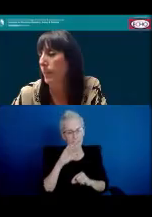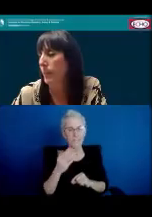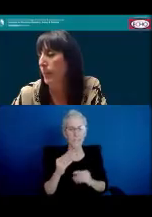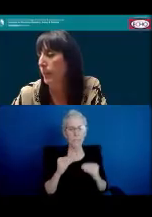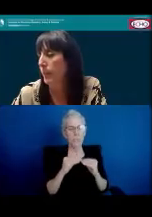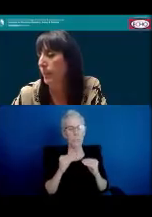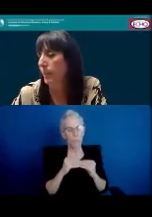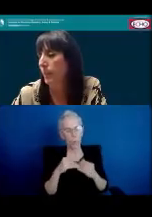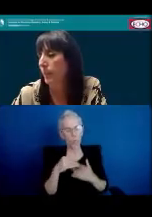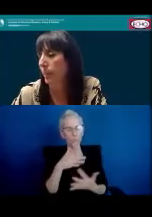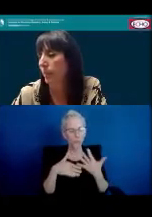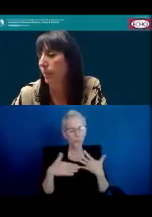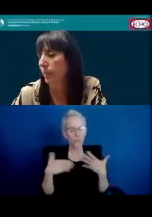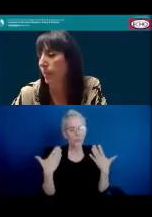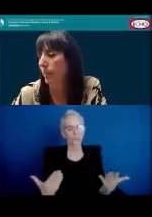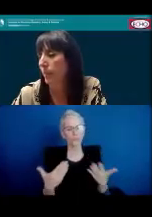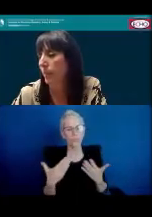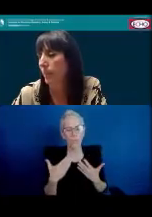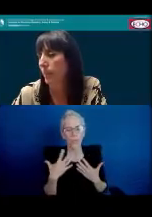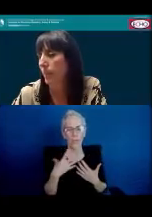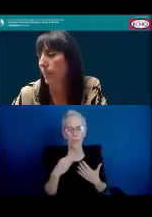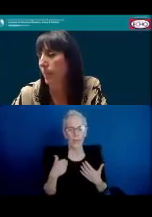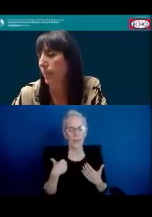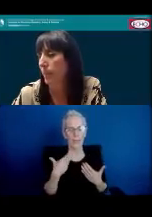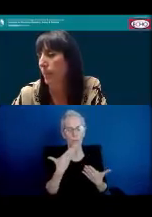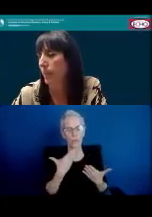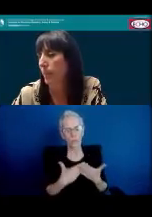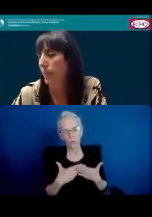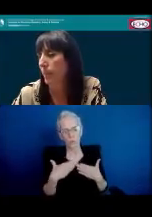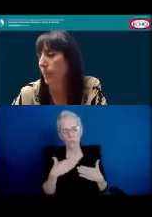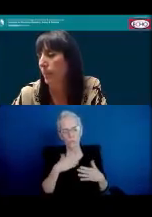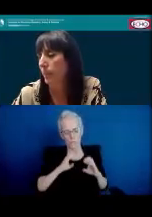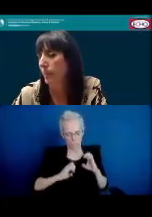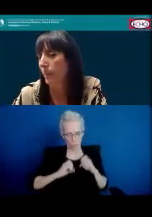have better emotional control in their school years. However, the